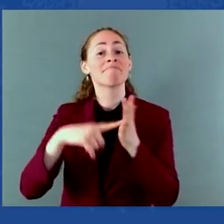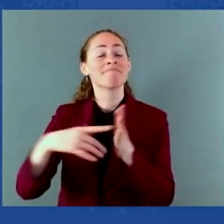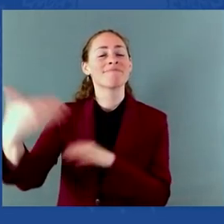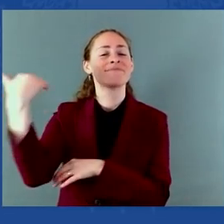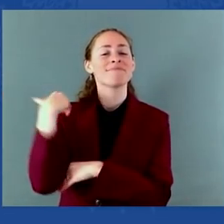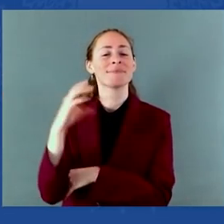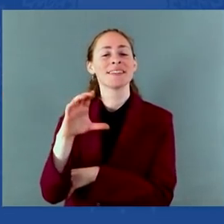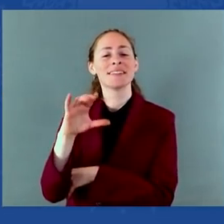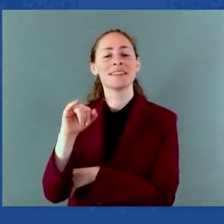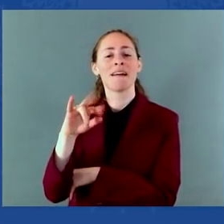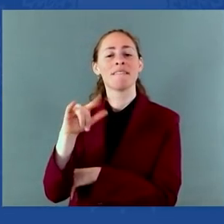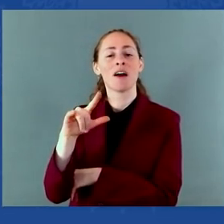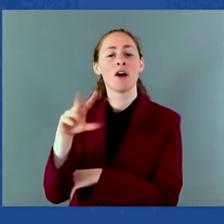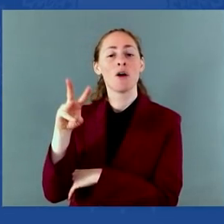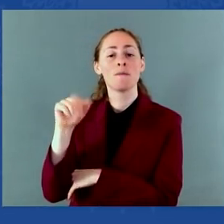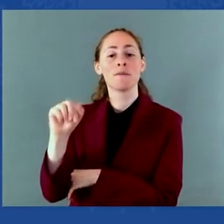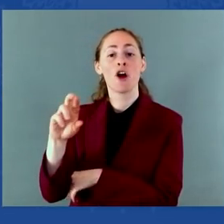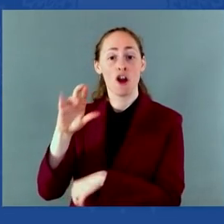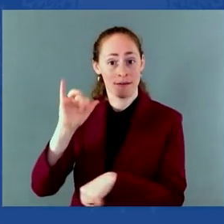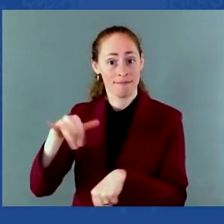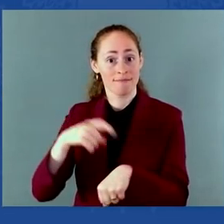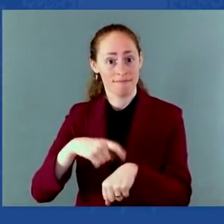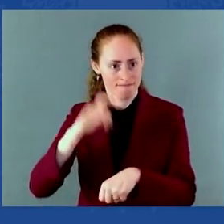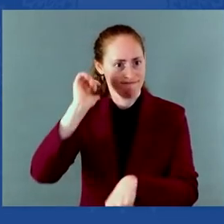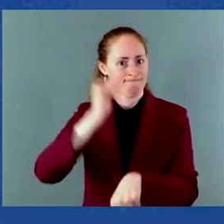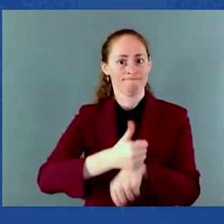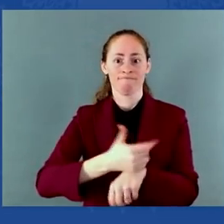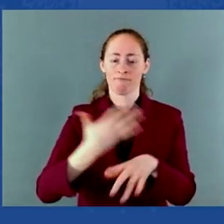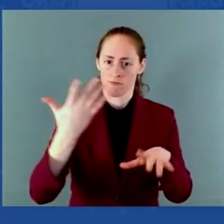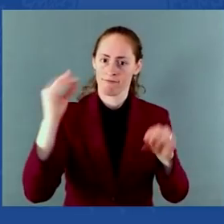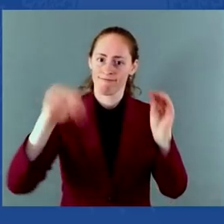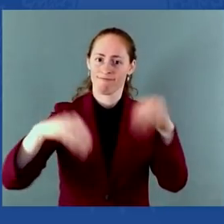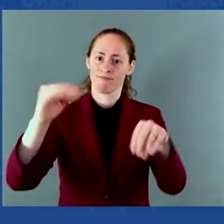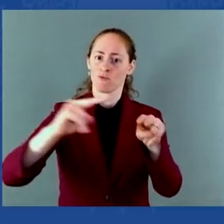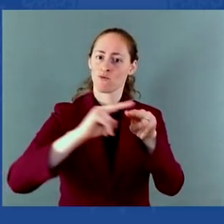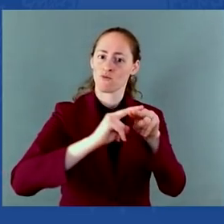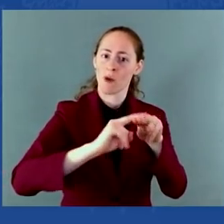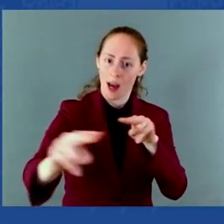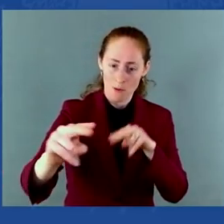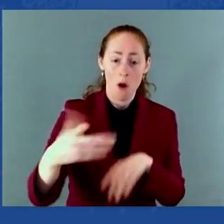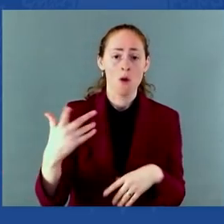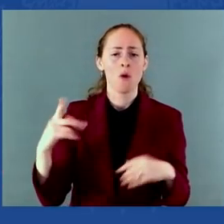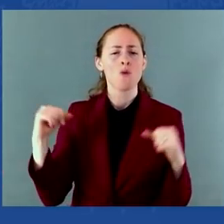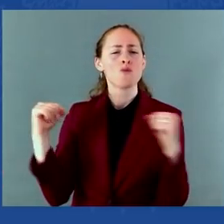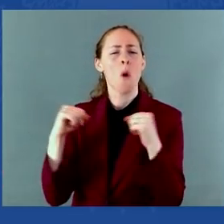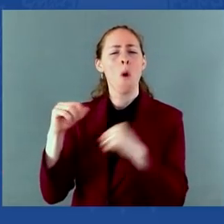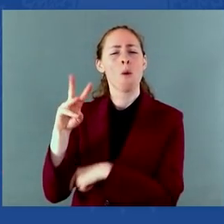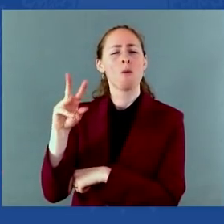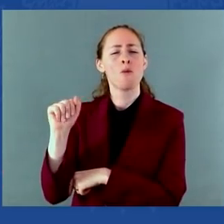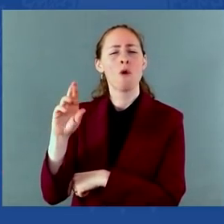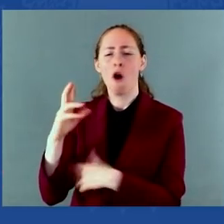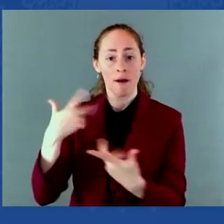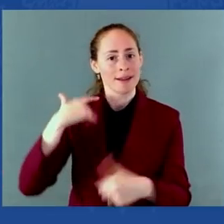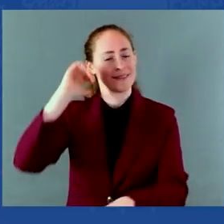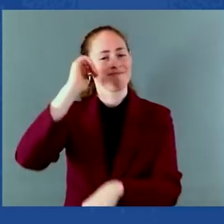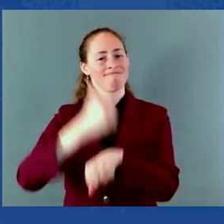uniting America. During the Cold War, we built the Interstate Highway System, transforming how Americans live and where they're able to live.